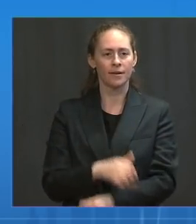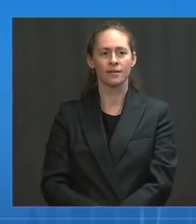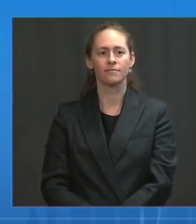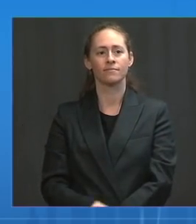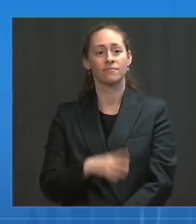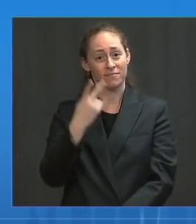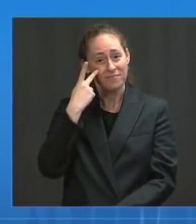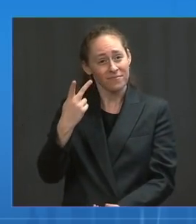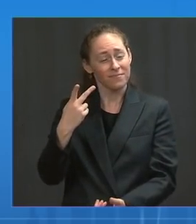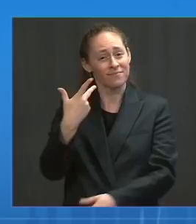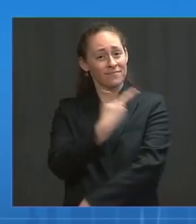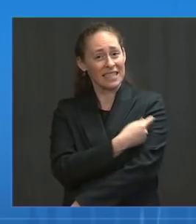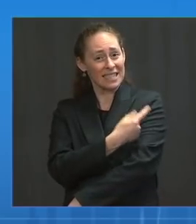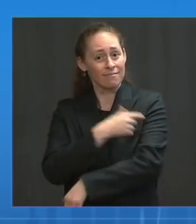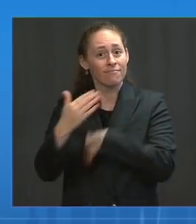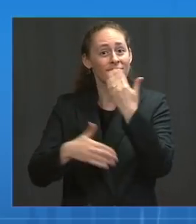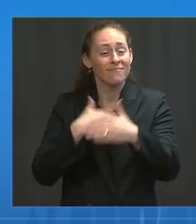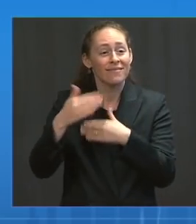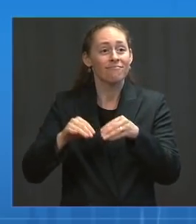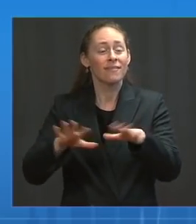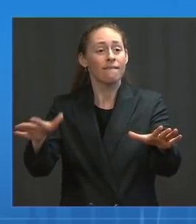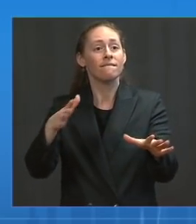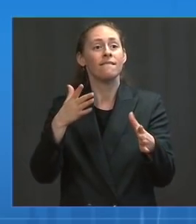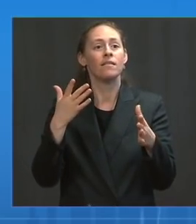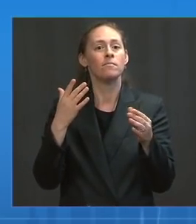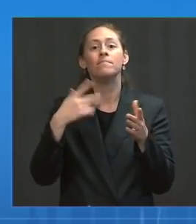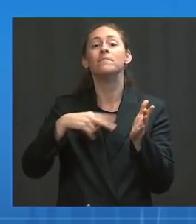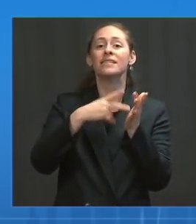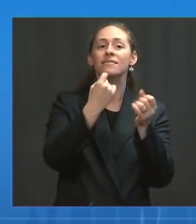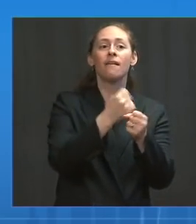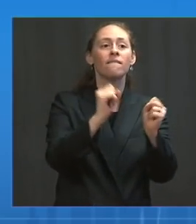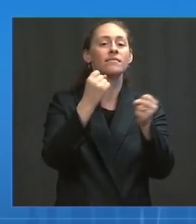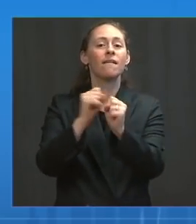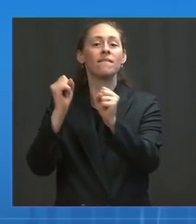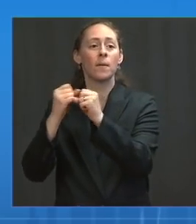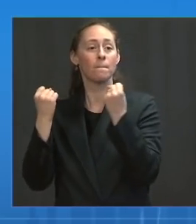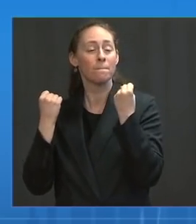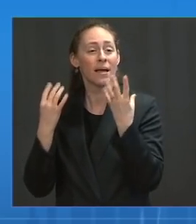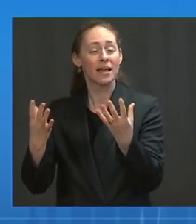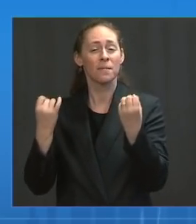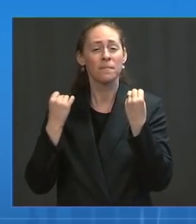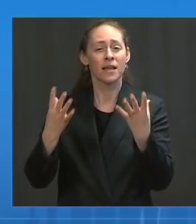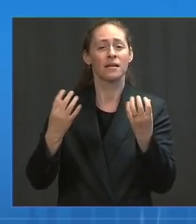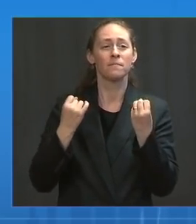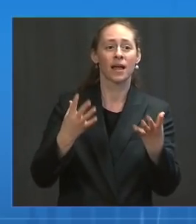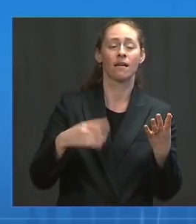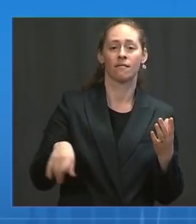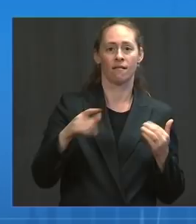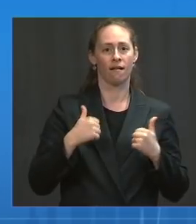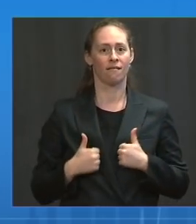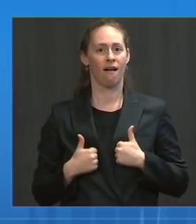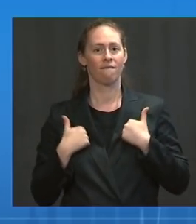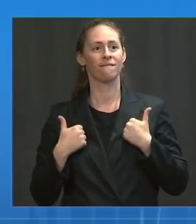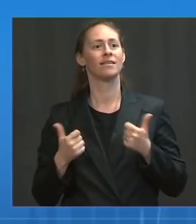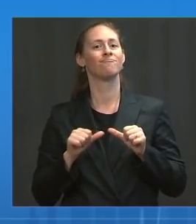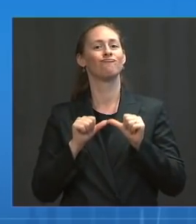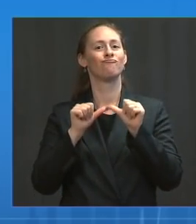has saved more than 100,000 American lives and prevented up to 450,000 hospitalizations.